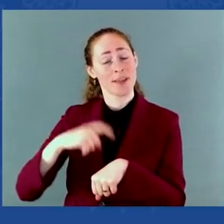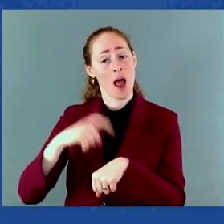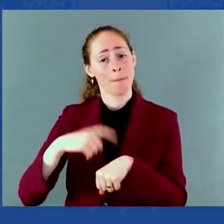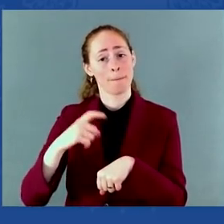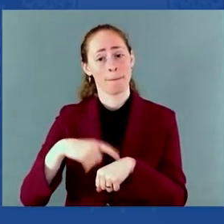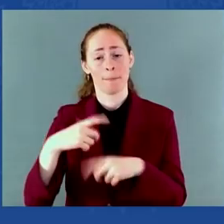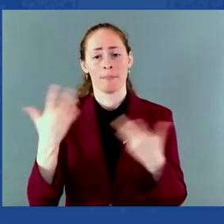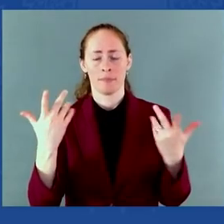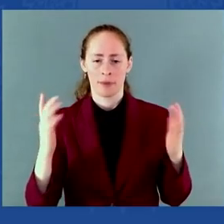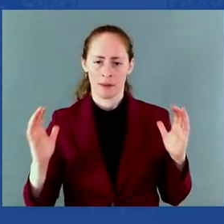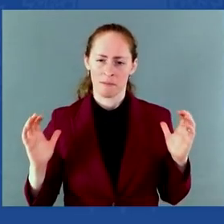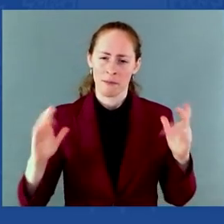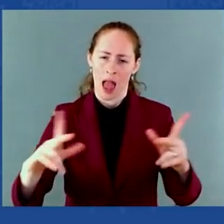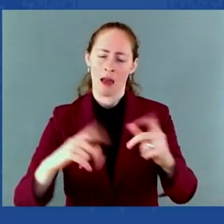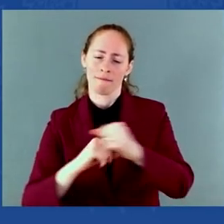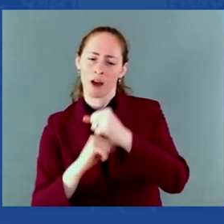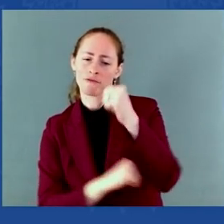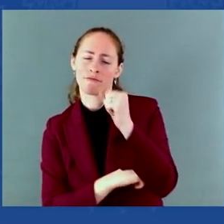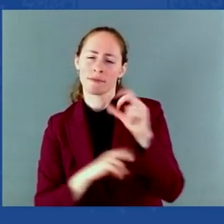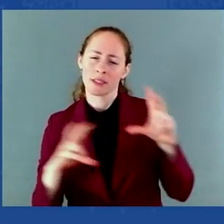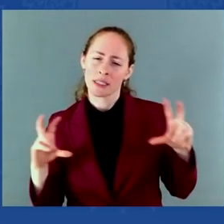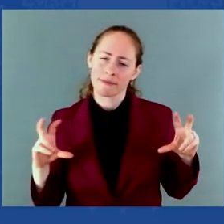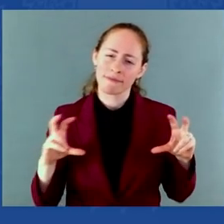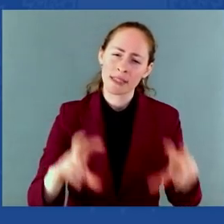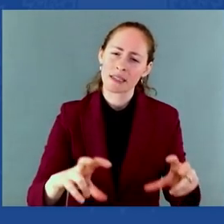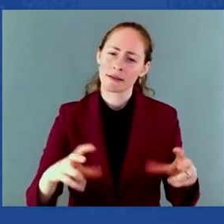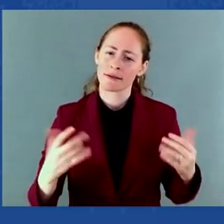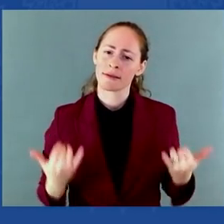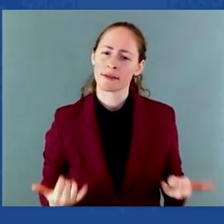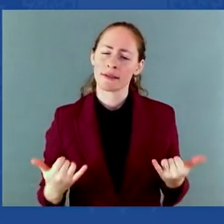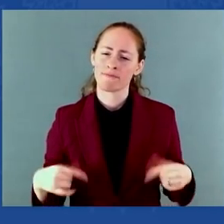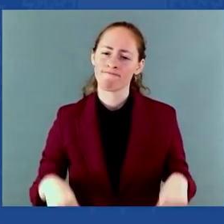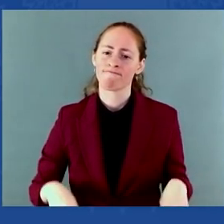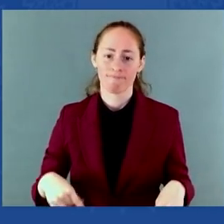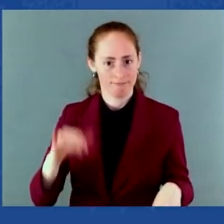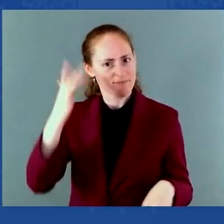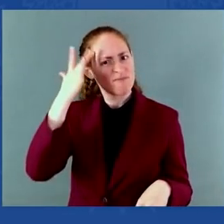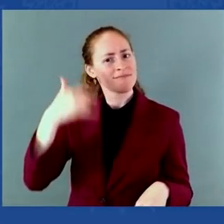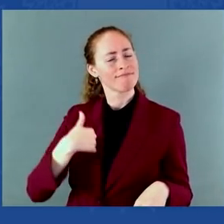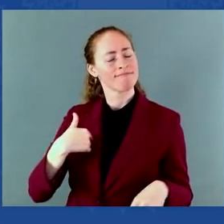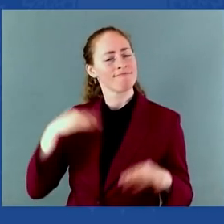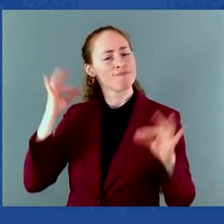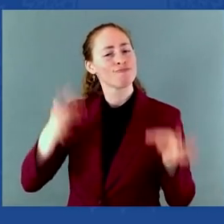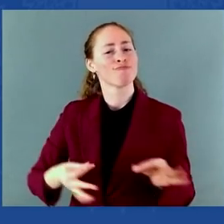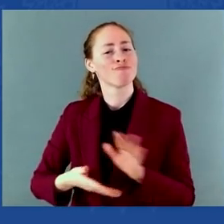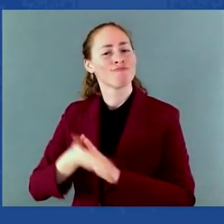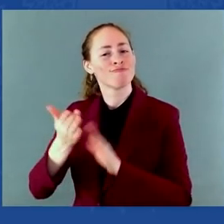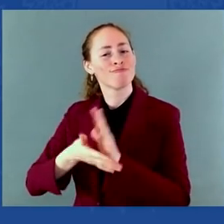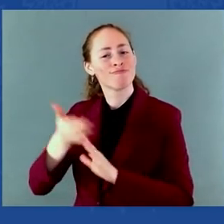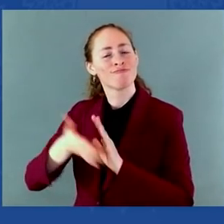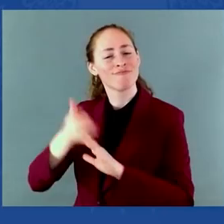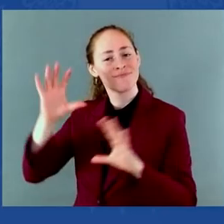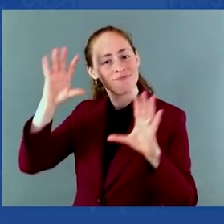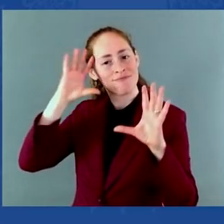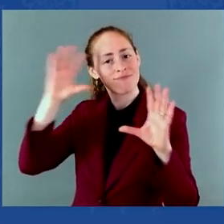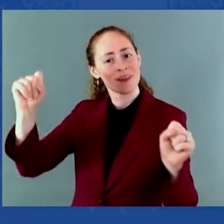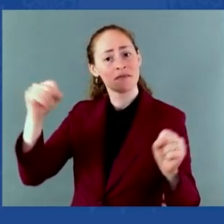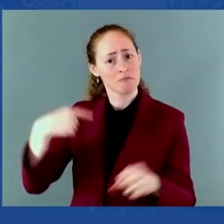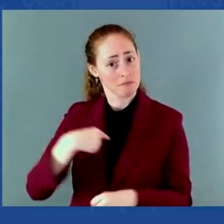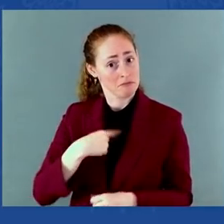It's the reason why I ran. I left politics; I had no intention of running again until I really got upset when I saw those folks